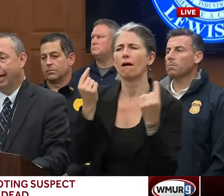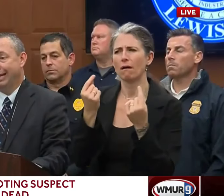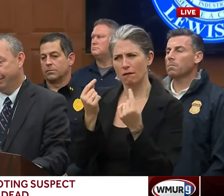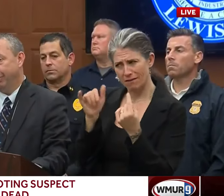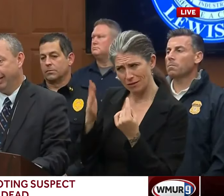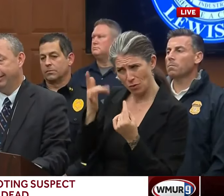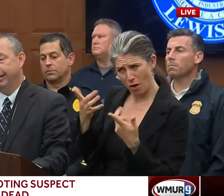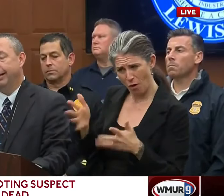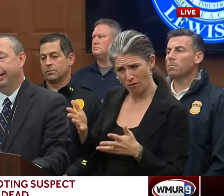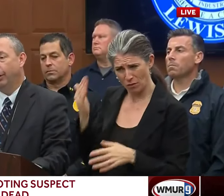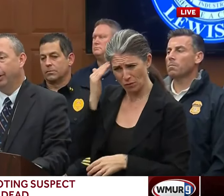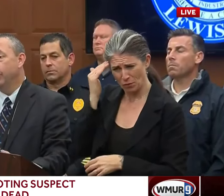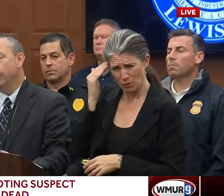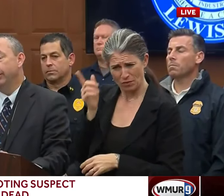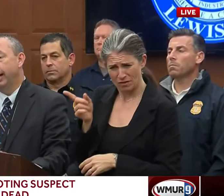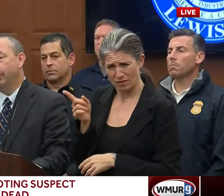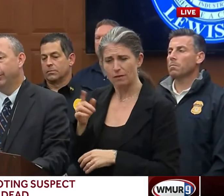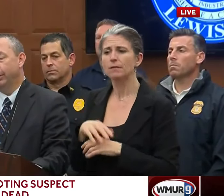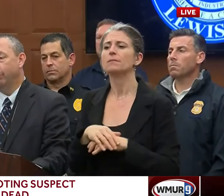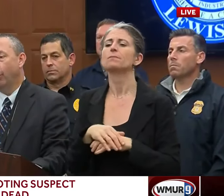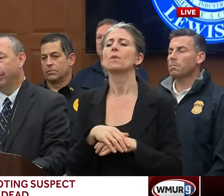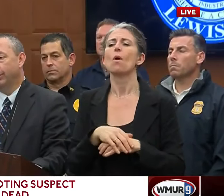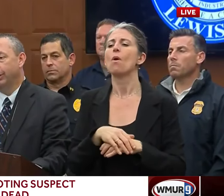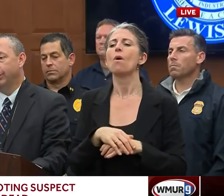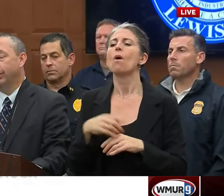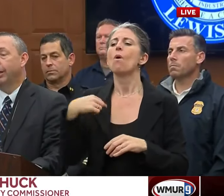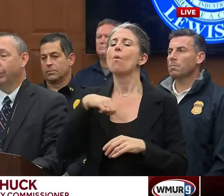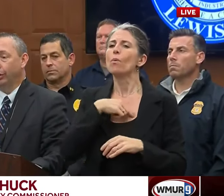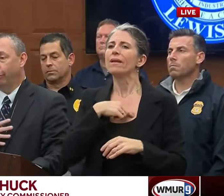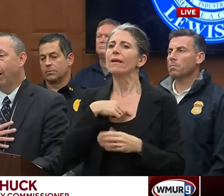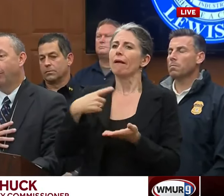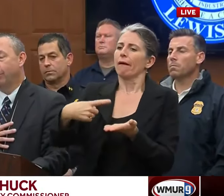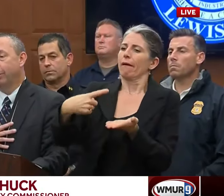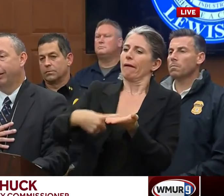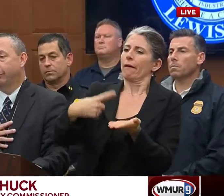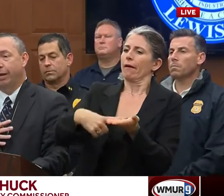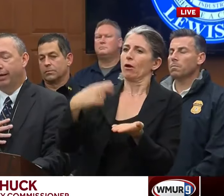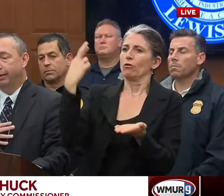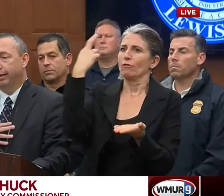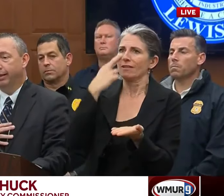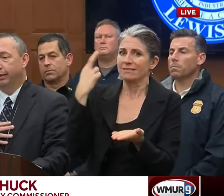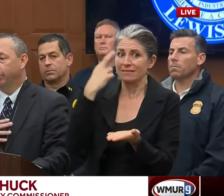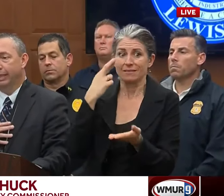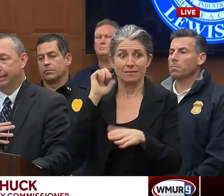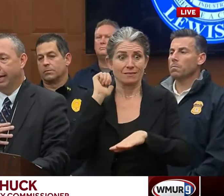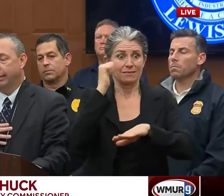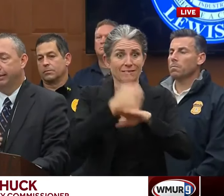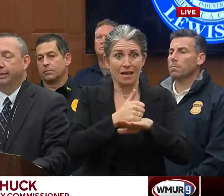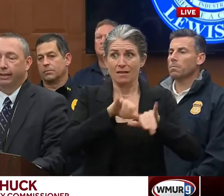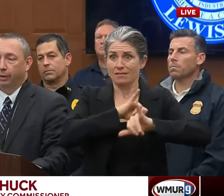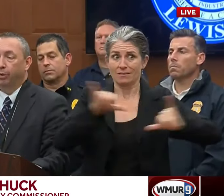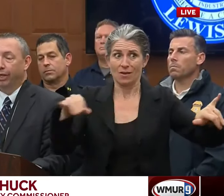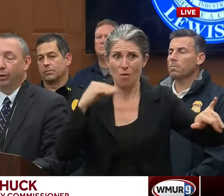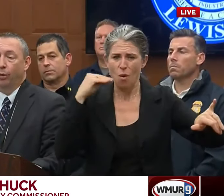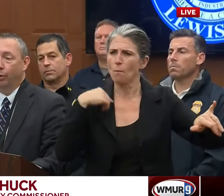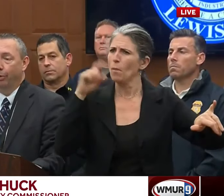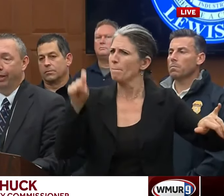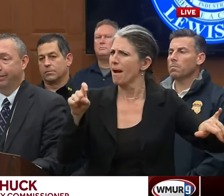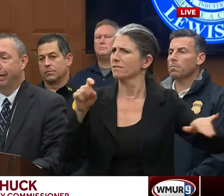SO I THINK THAT THAT WAS AN ONGOING CONVERSATION SINCE THE MINUTE WE ACTUALLY PUT THAT IN PLACE, WE KNEW THAT THAT WAS AN IMPORTANT DECISION.